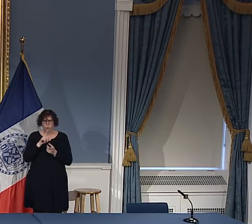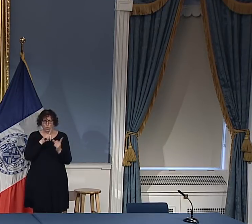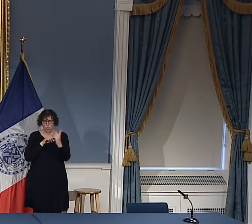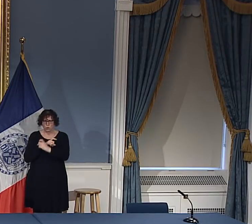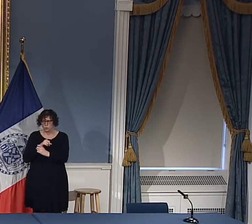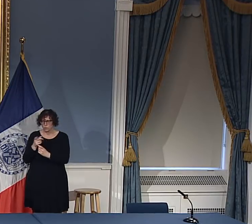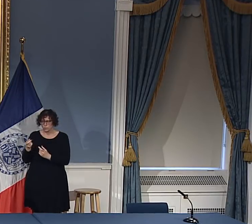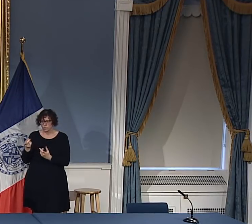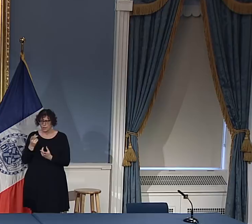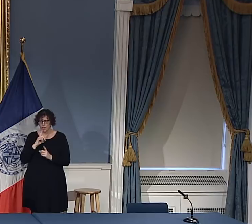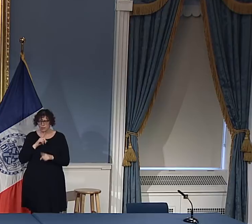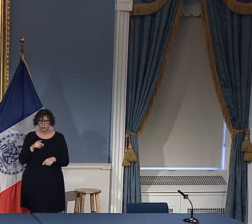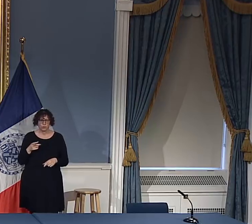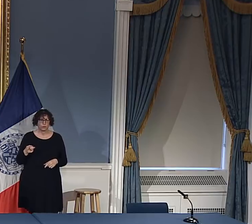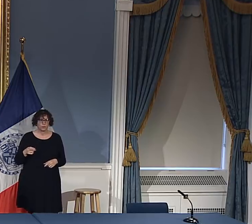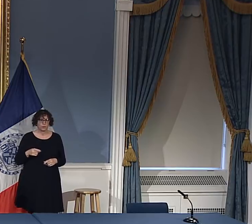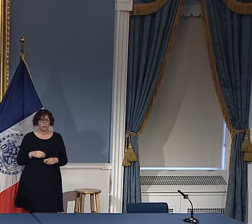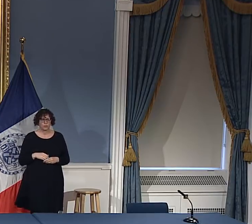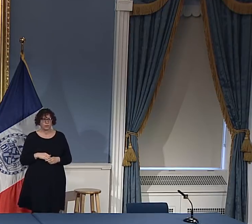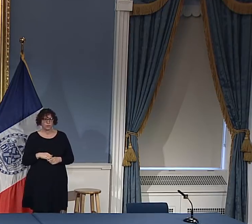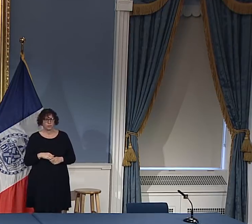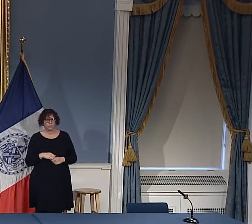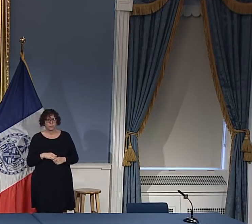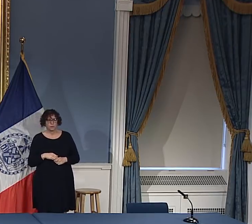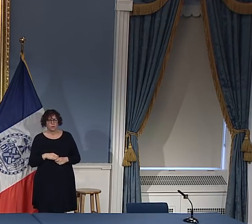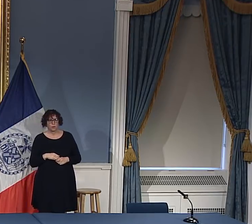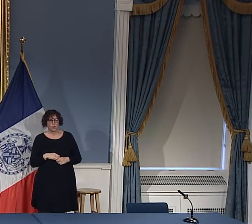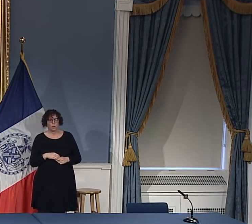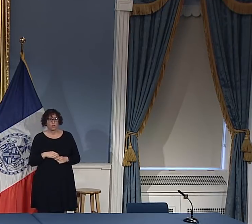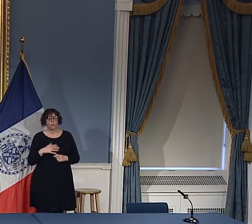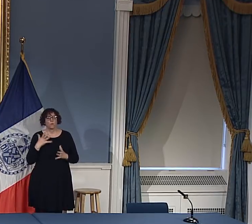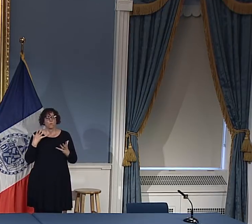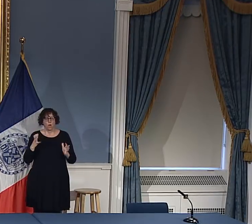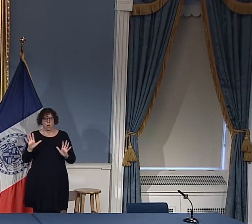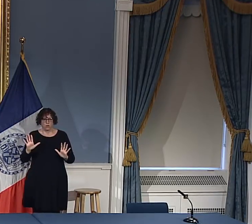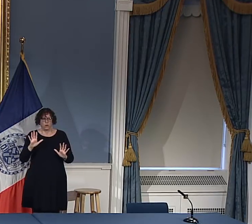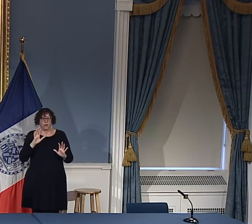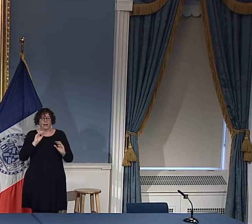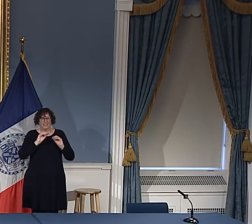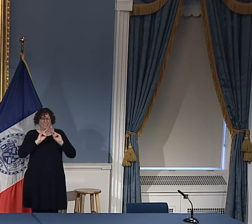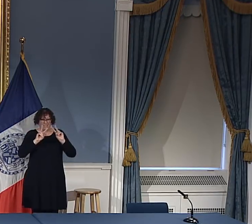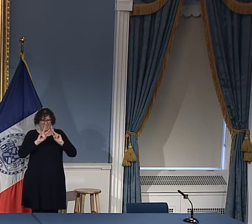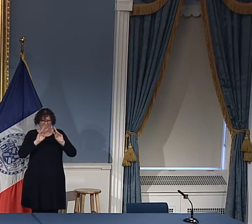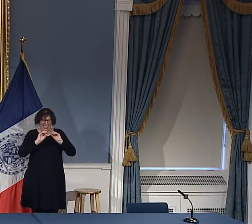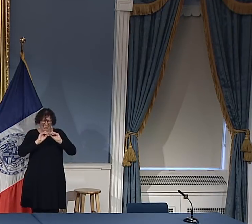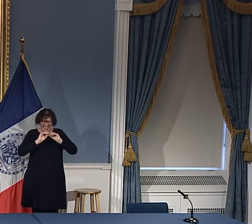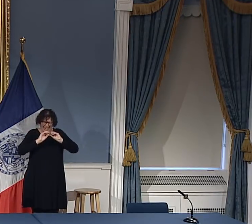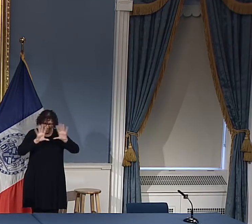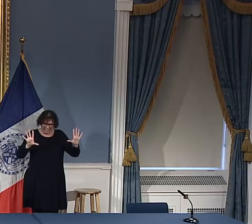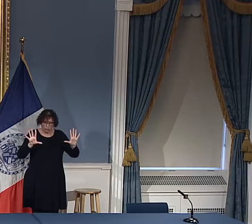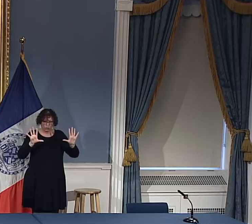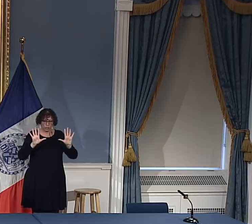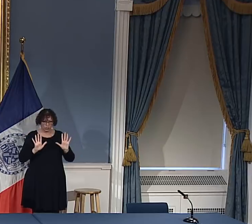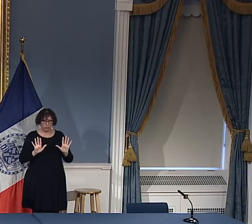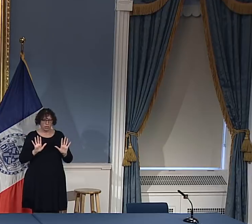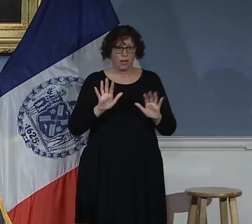NEXT COUPLE OF DAYS? IT'S NOT THE NEXT COPLUEOF DAYS WE'RE WORRIED ABOUT. PASLEE, ITHGOUHT I WAS PRECISE.